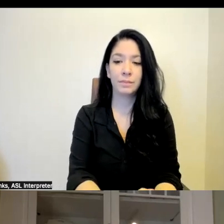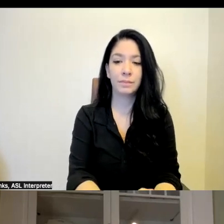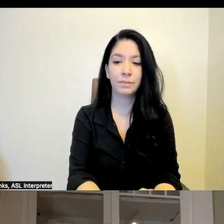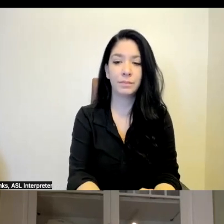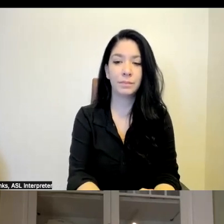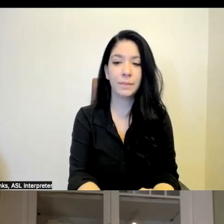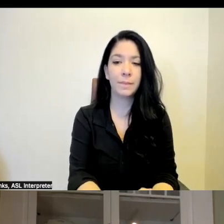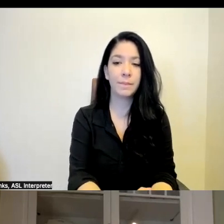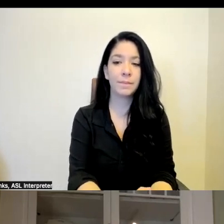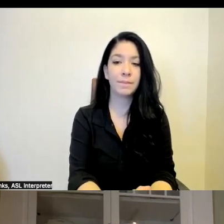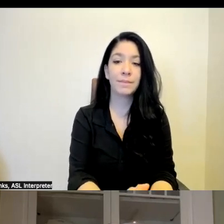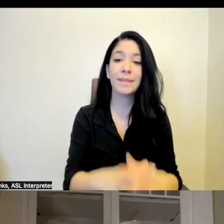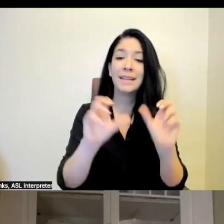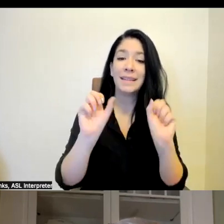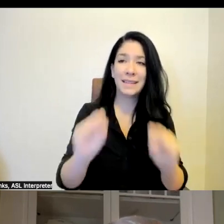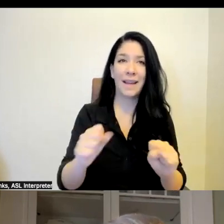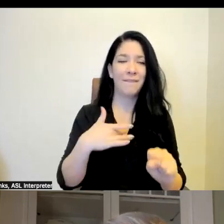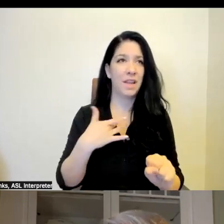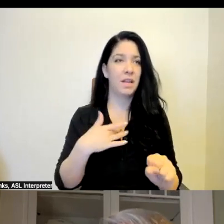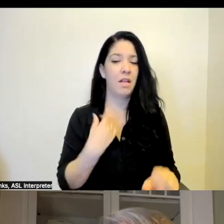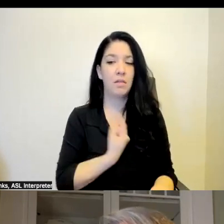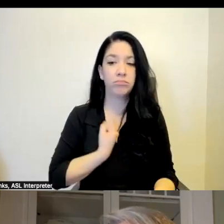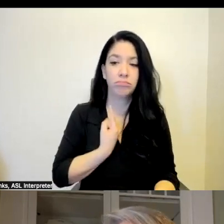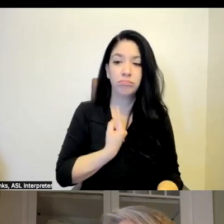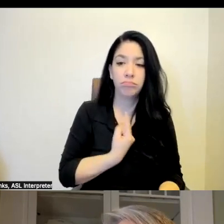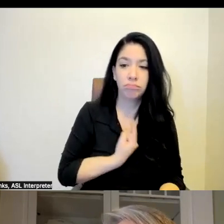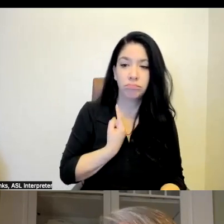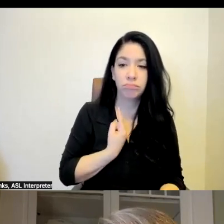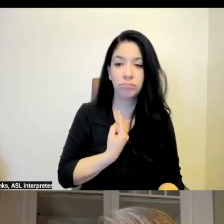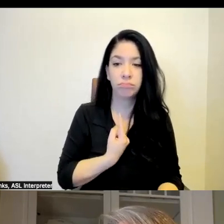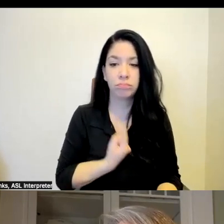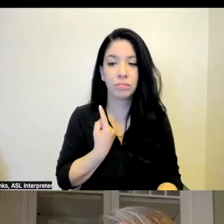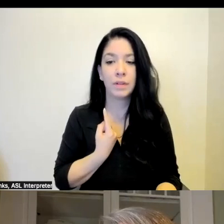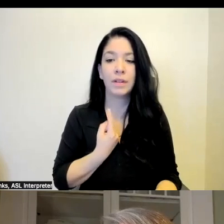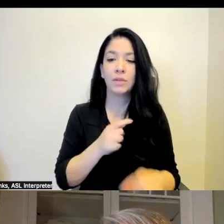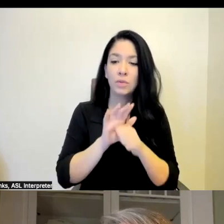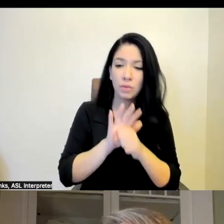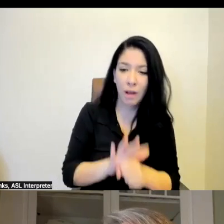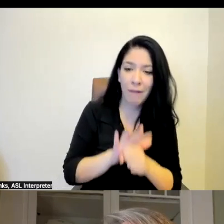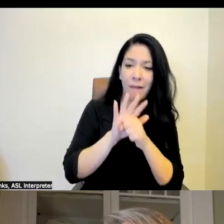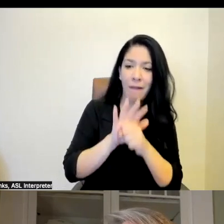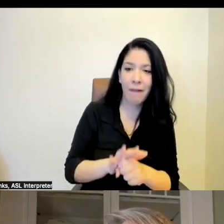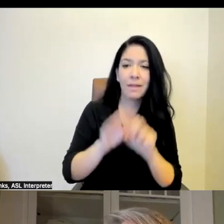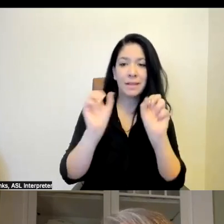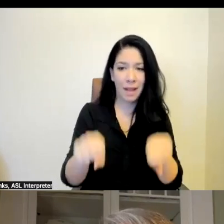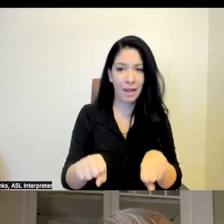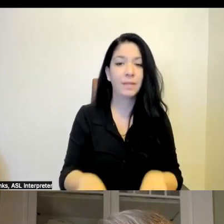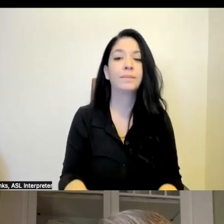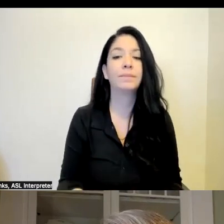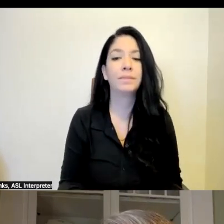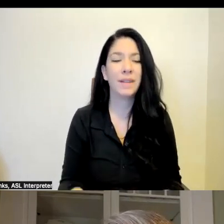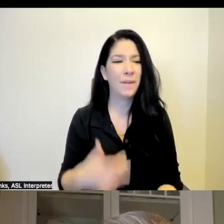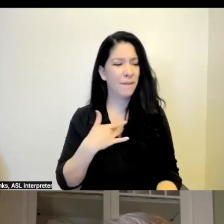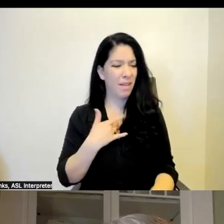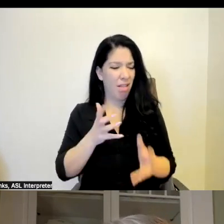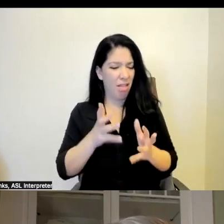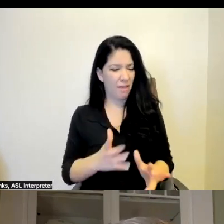very isolating. It's very stressful and you are very left on your own to make these decisions.